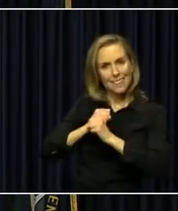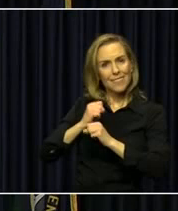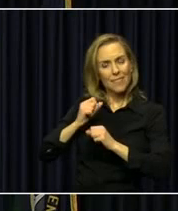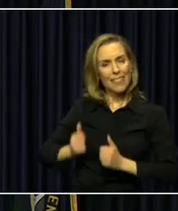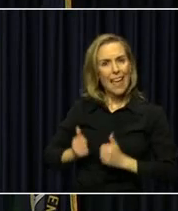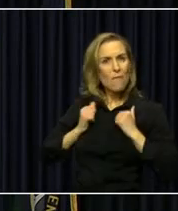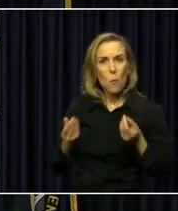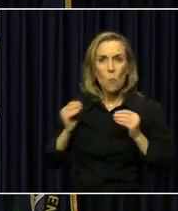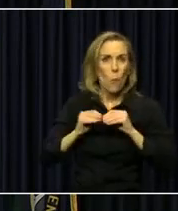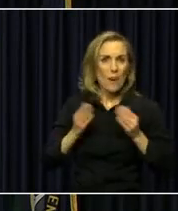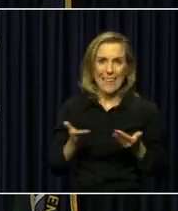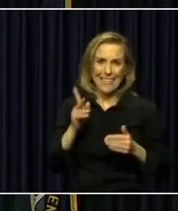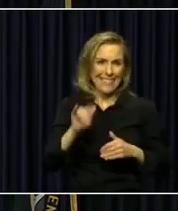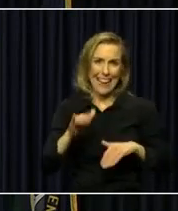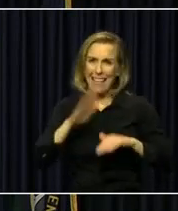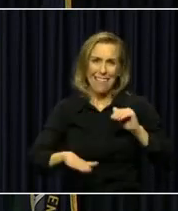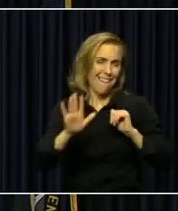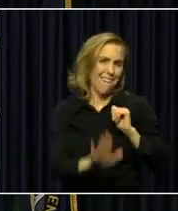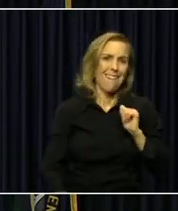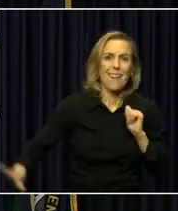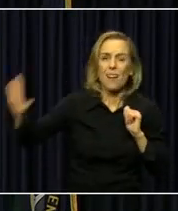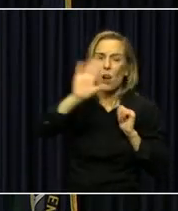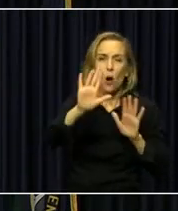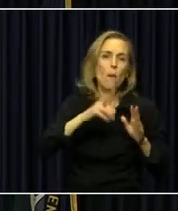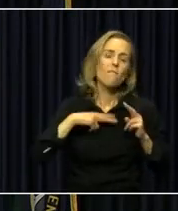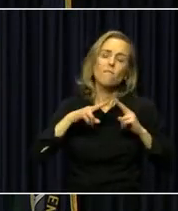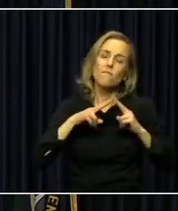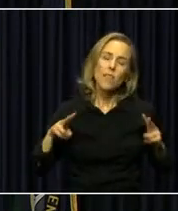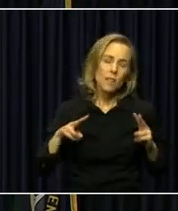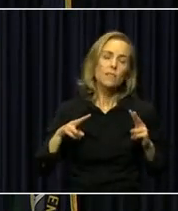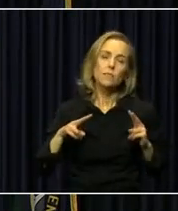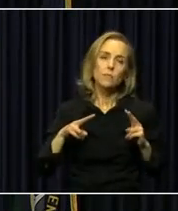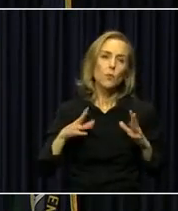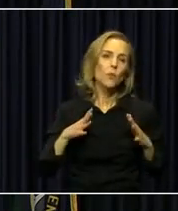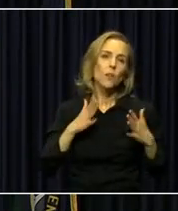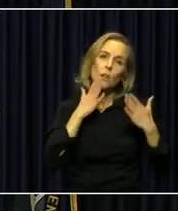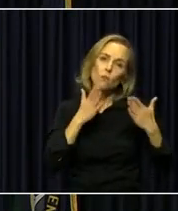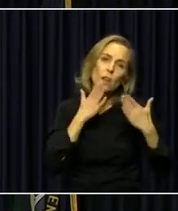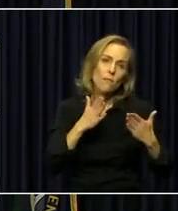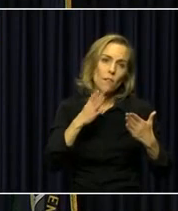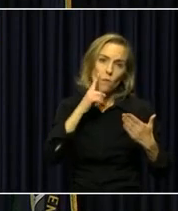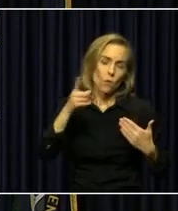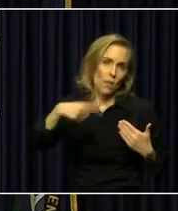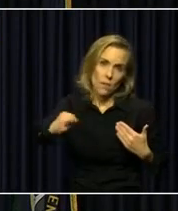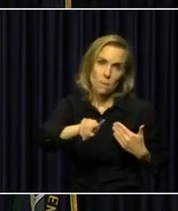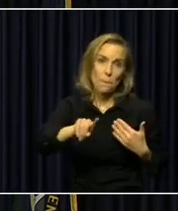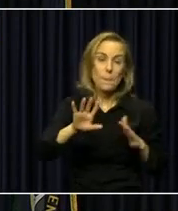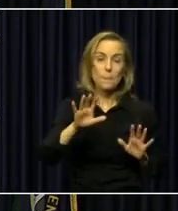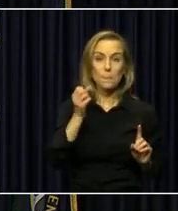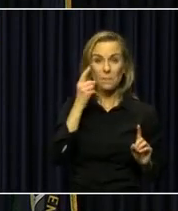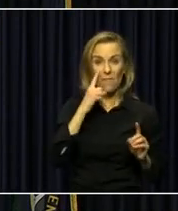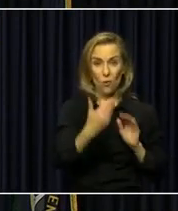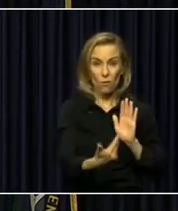AND ALMOST HALF THE CHOIR COMING DOWN WITH IT. GOD GIVES US WISDOM.